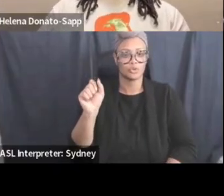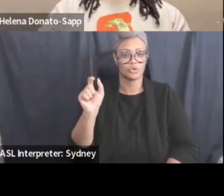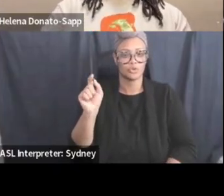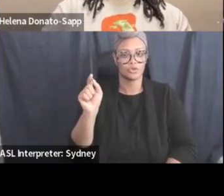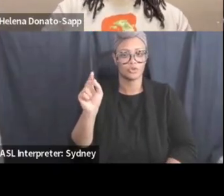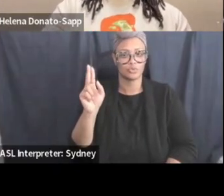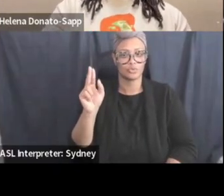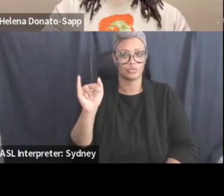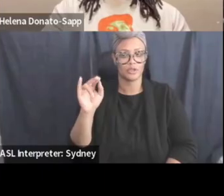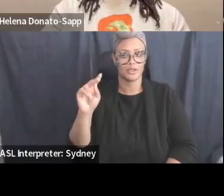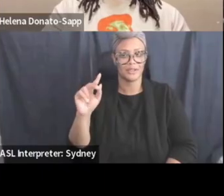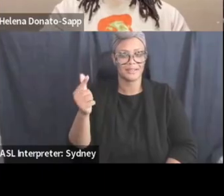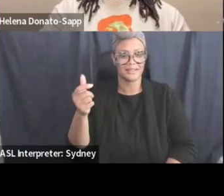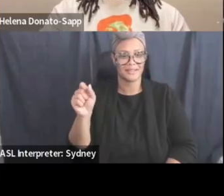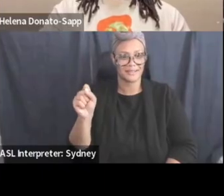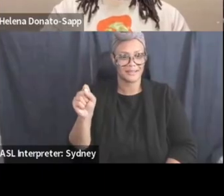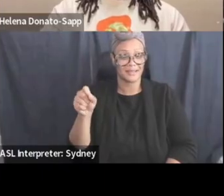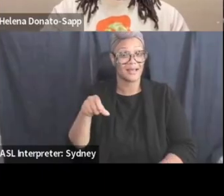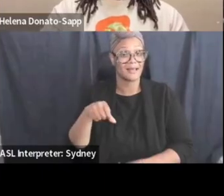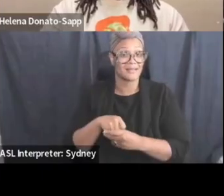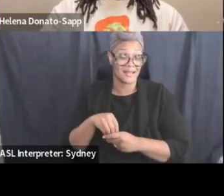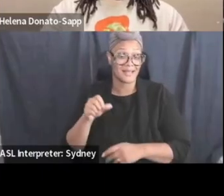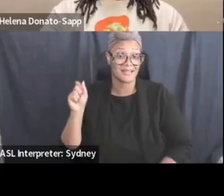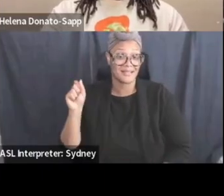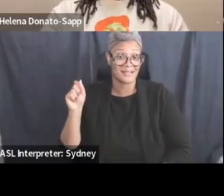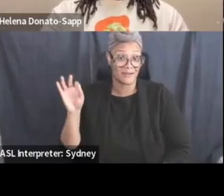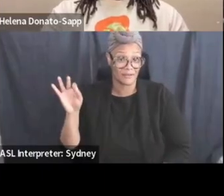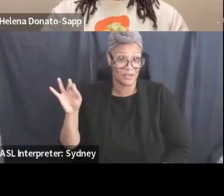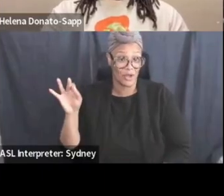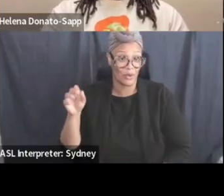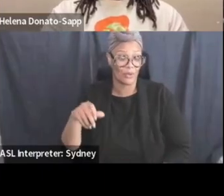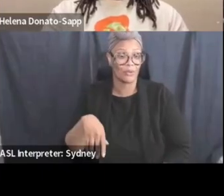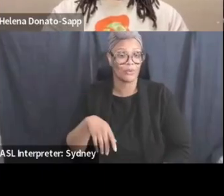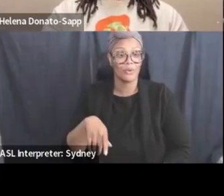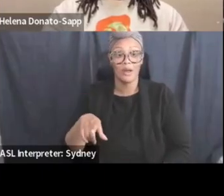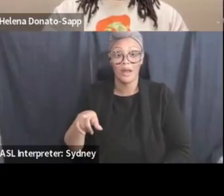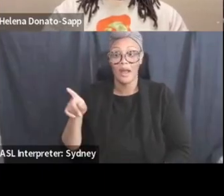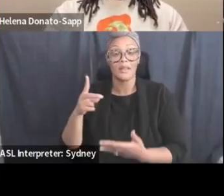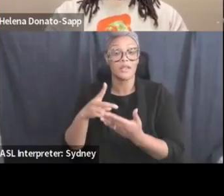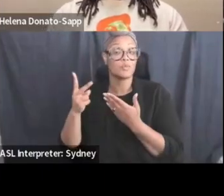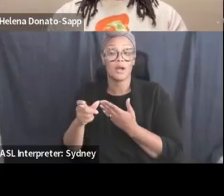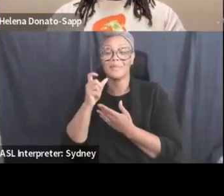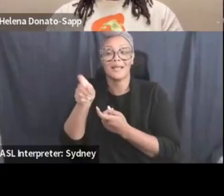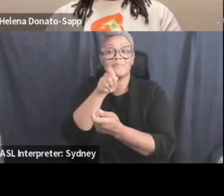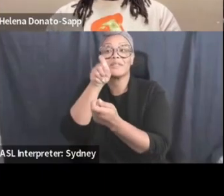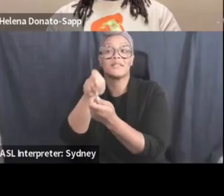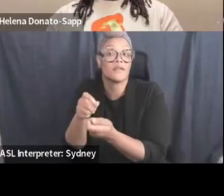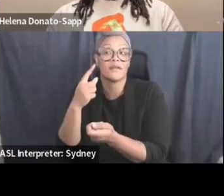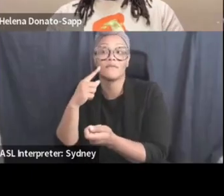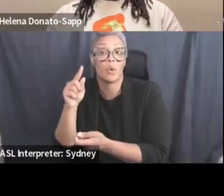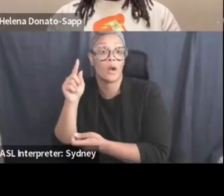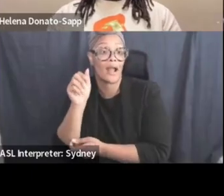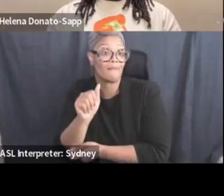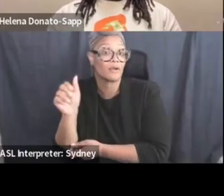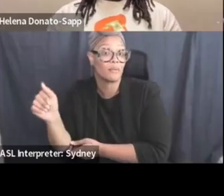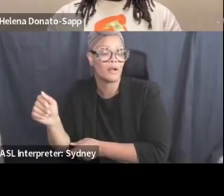providing support and this program is not specific to African-American but it just so happens to be